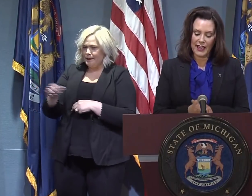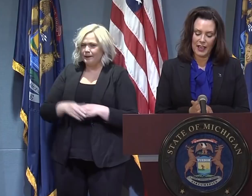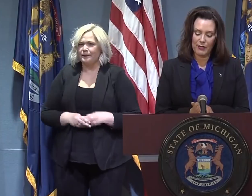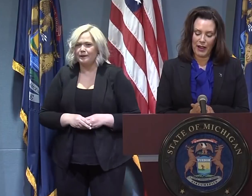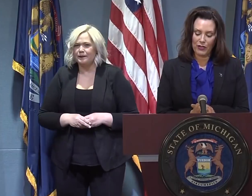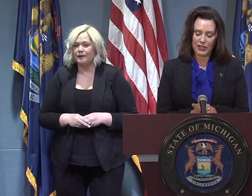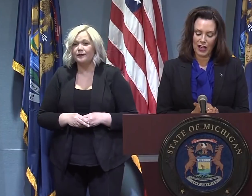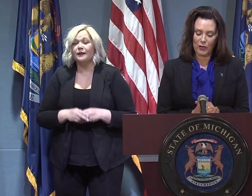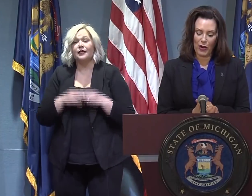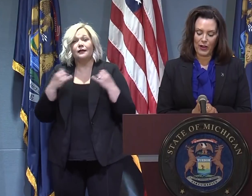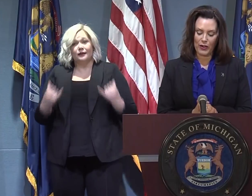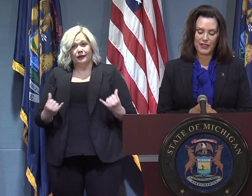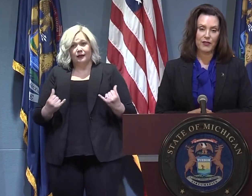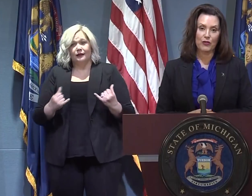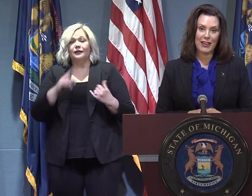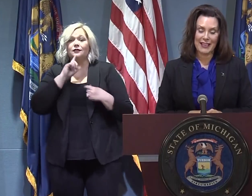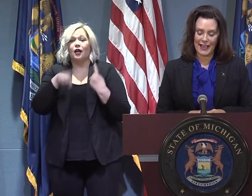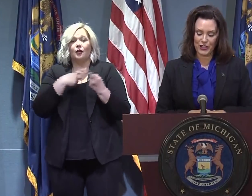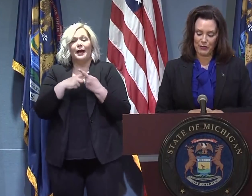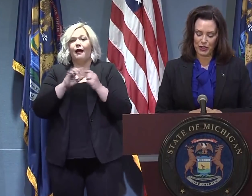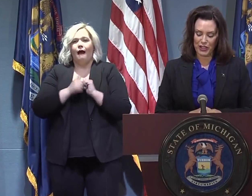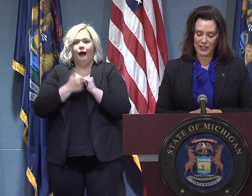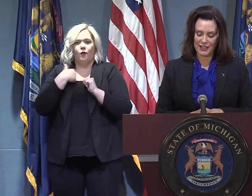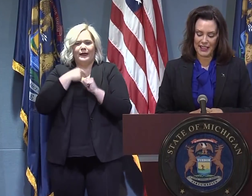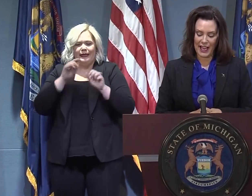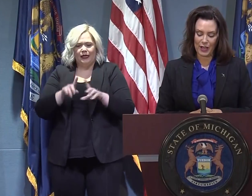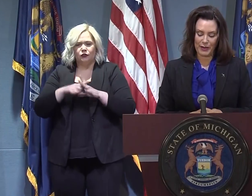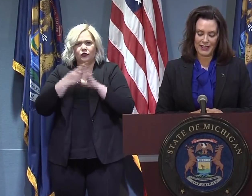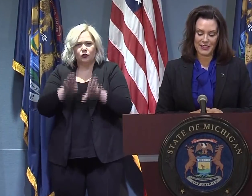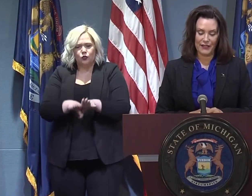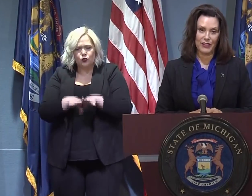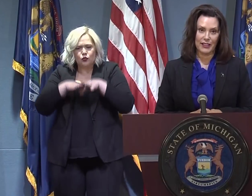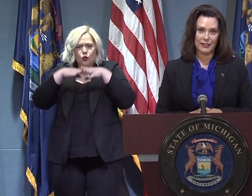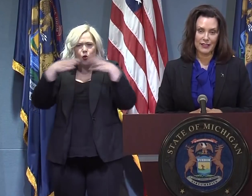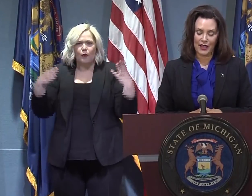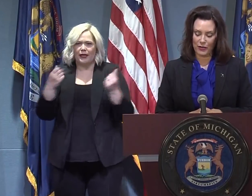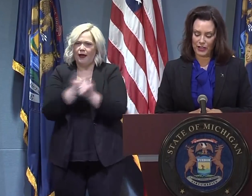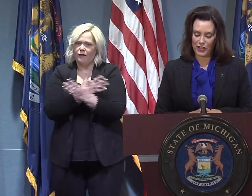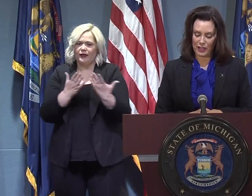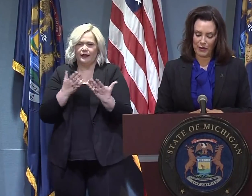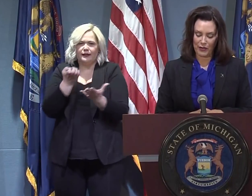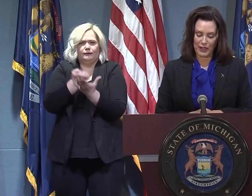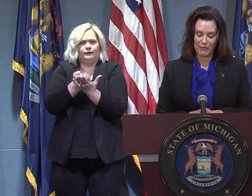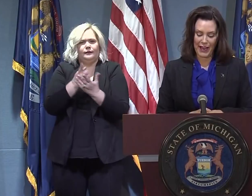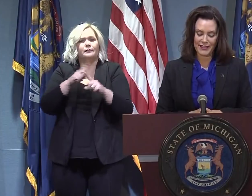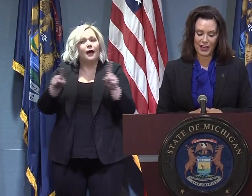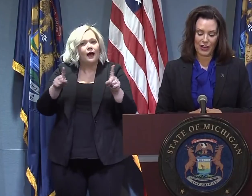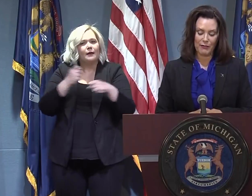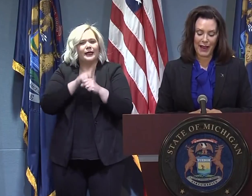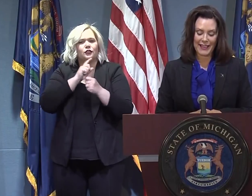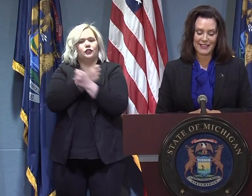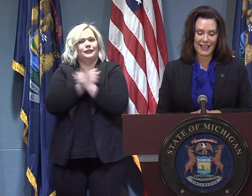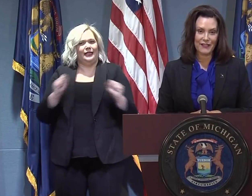THAT, 2 TKHR-FT 50,000 ARE FOR MCCLAREN HEALTH SYSTEM. I WOULD LIKE TO TALK ABOUT OUR PRIORITIES FOR REENGAGING